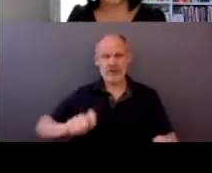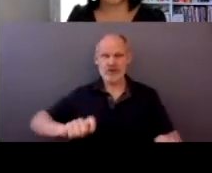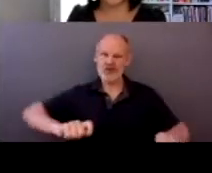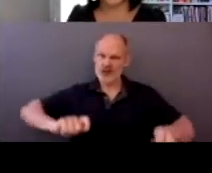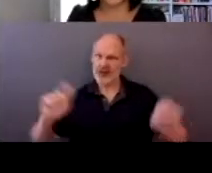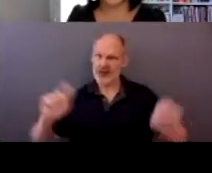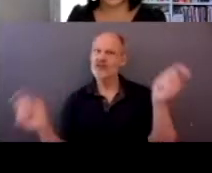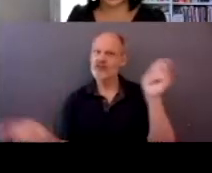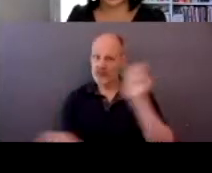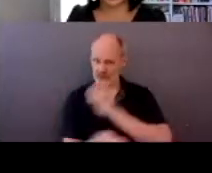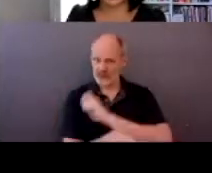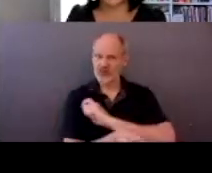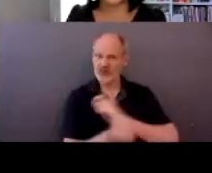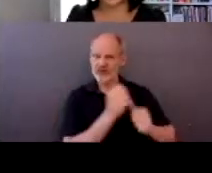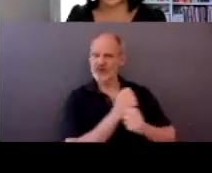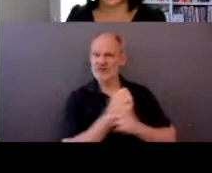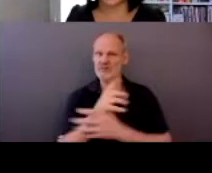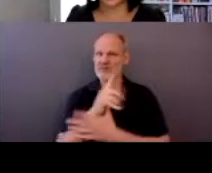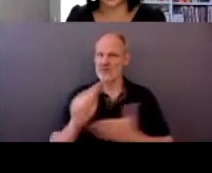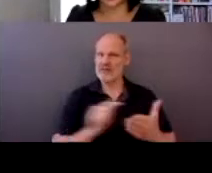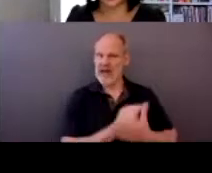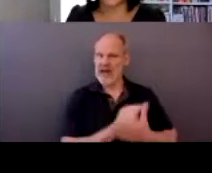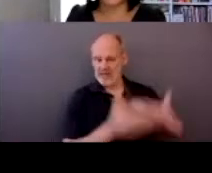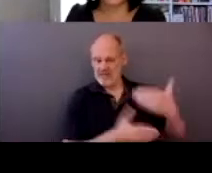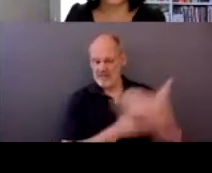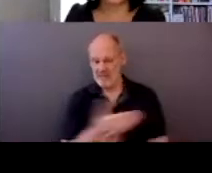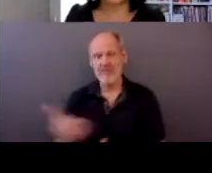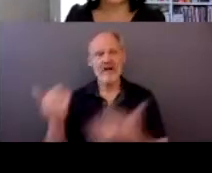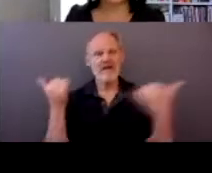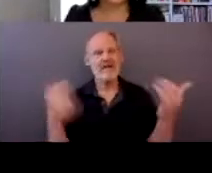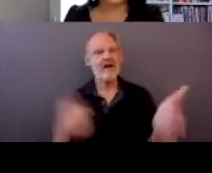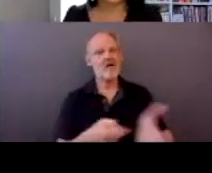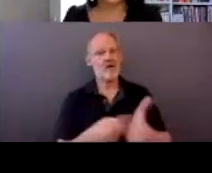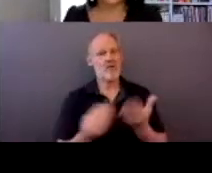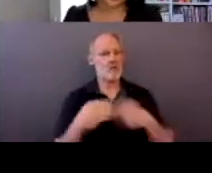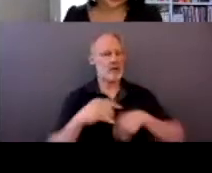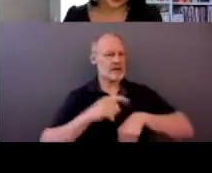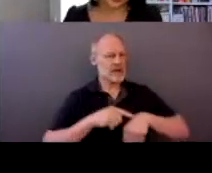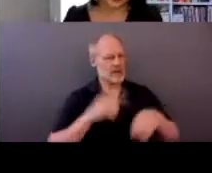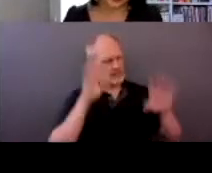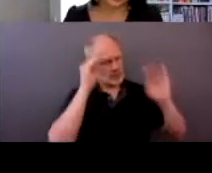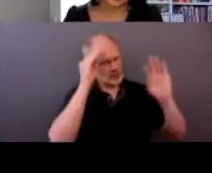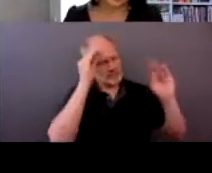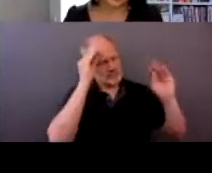thinking ahead planning. We also started doing since last year